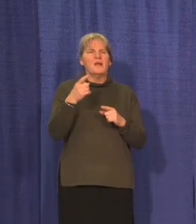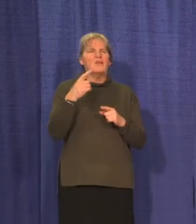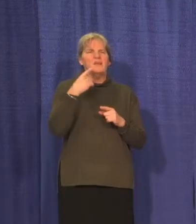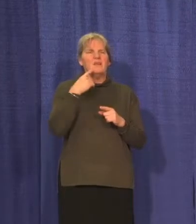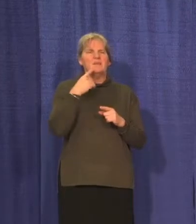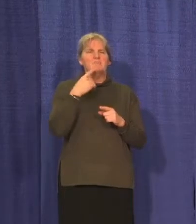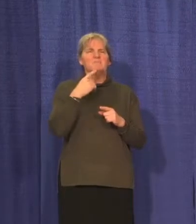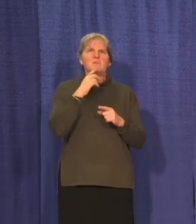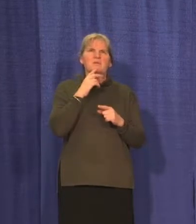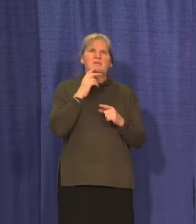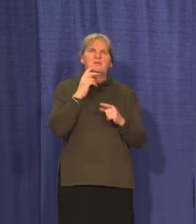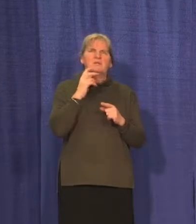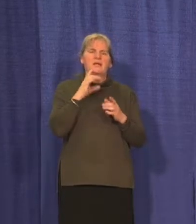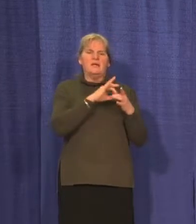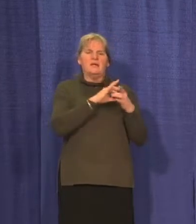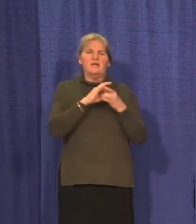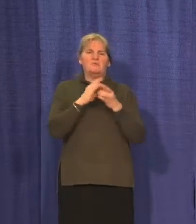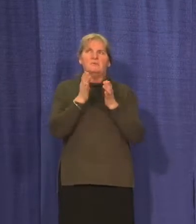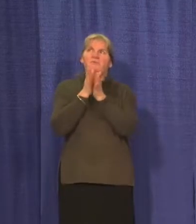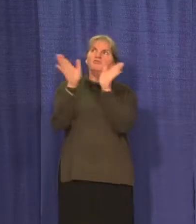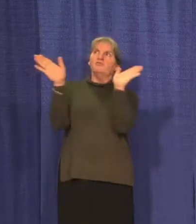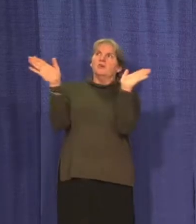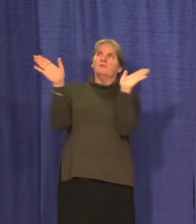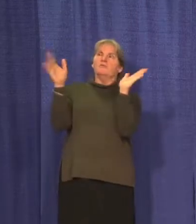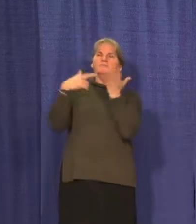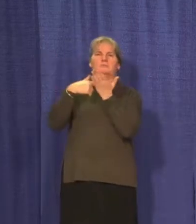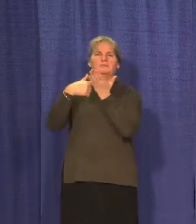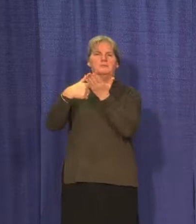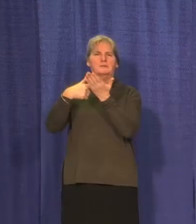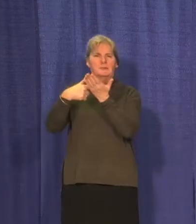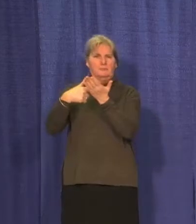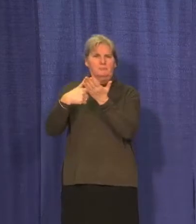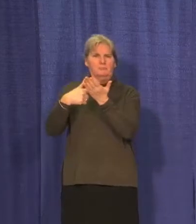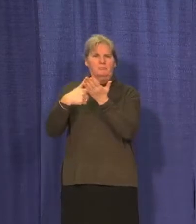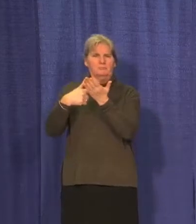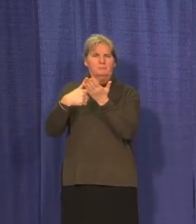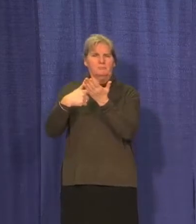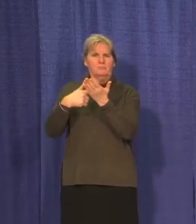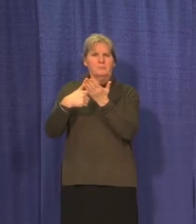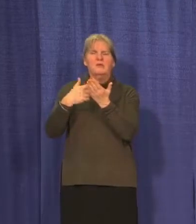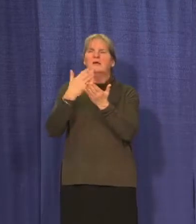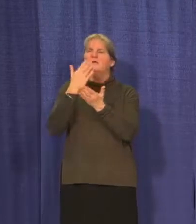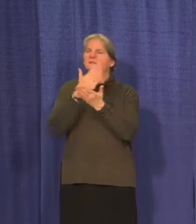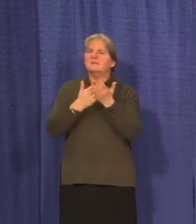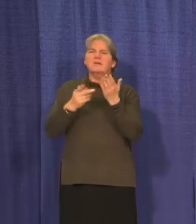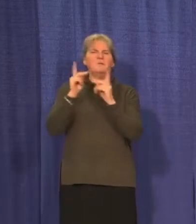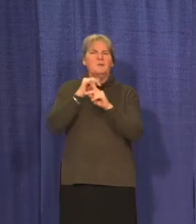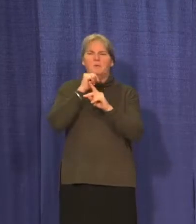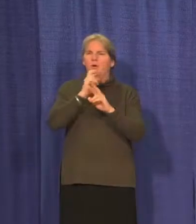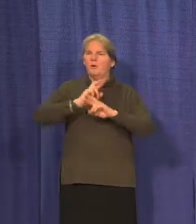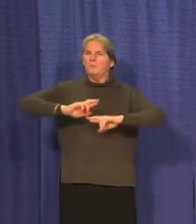conversation. Some people may not have been ready.